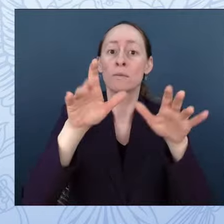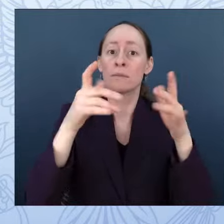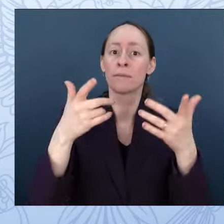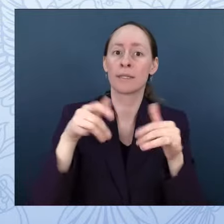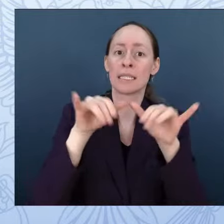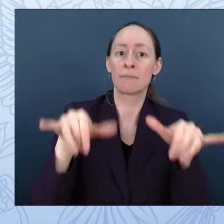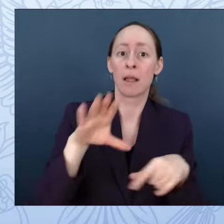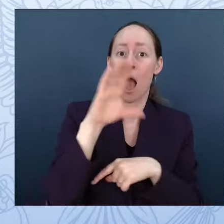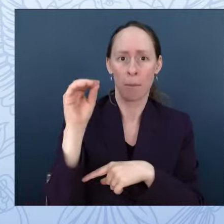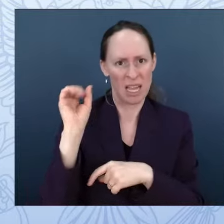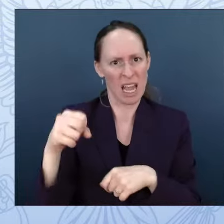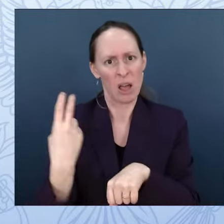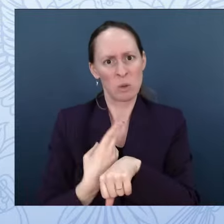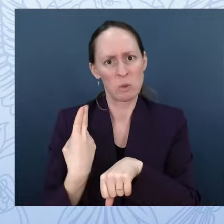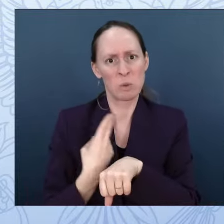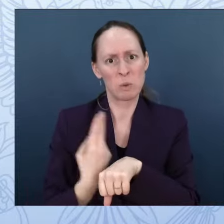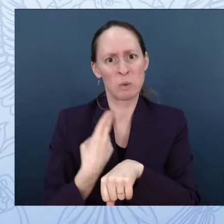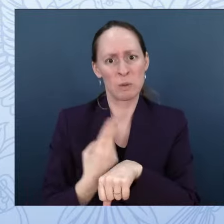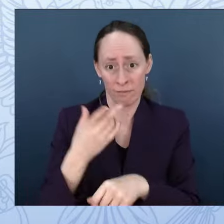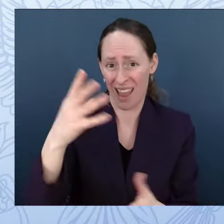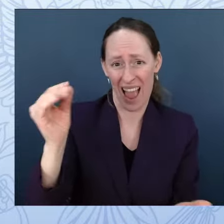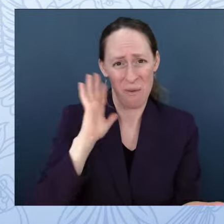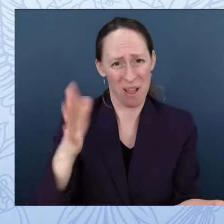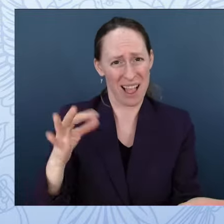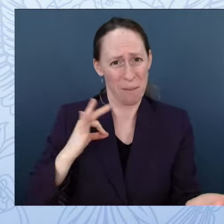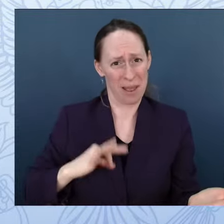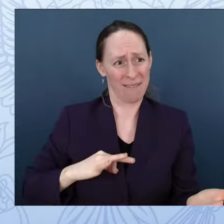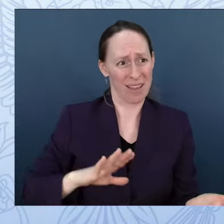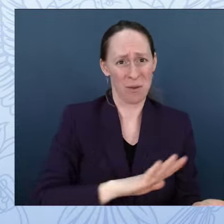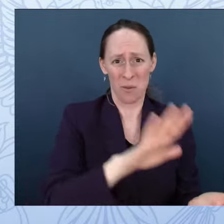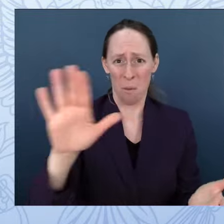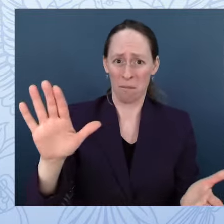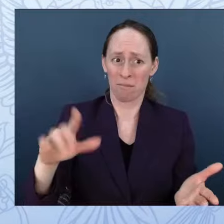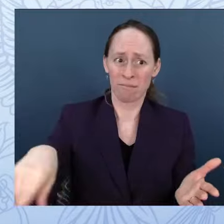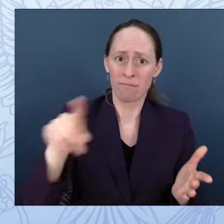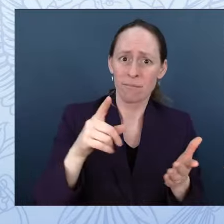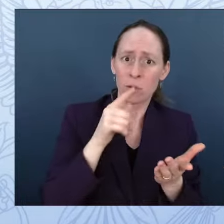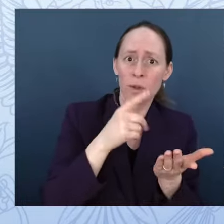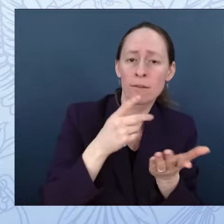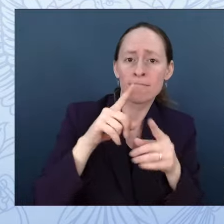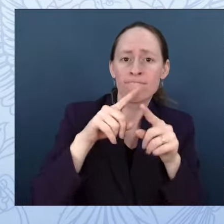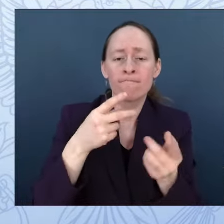It's just not the right thing to do for patients, it's also the right thing to do for your businesses.